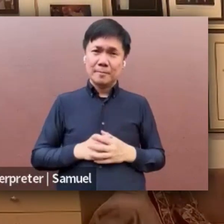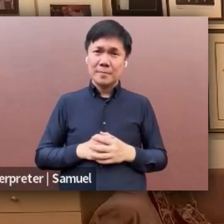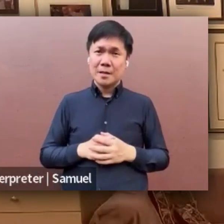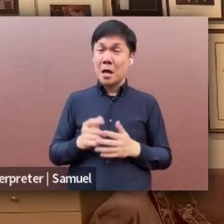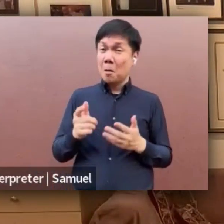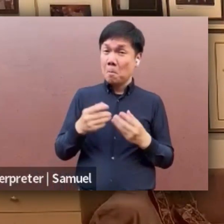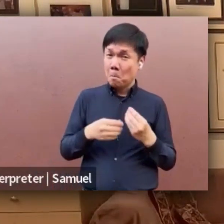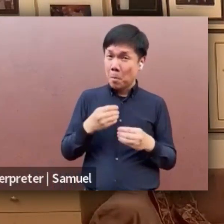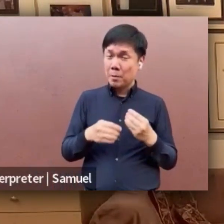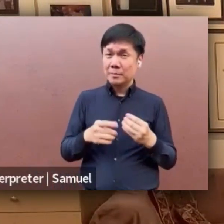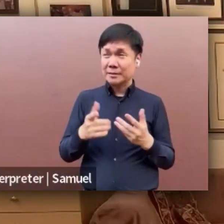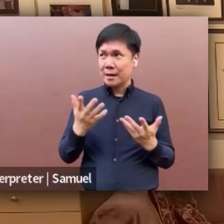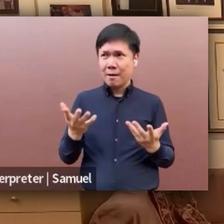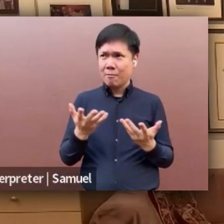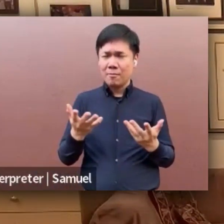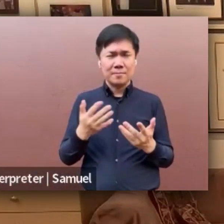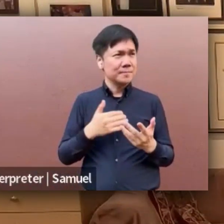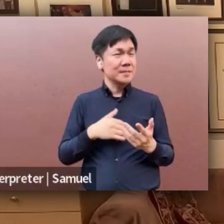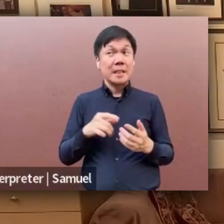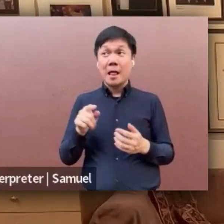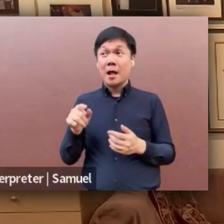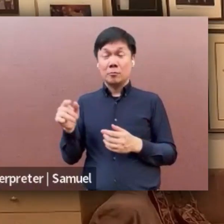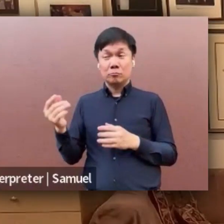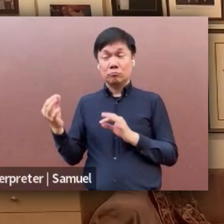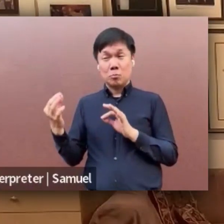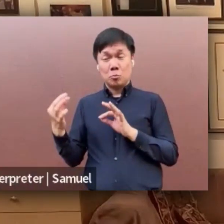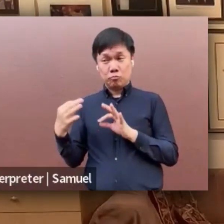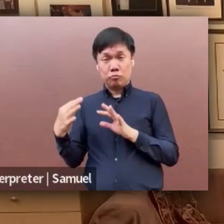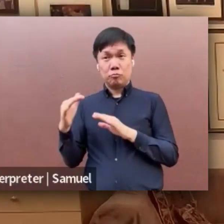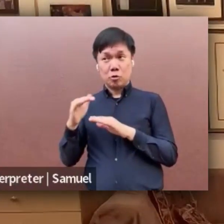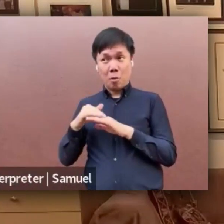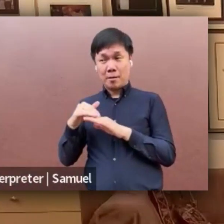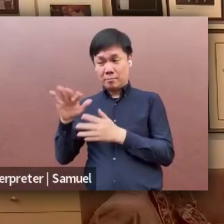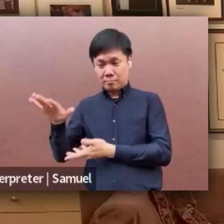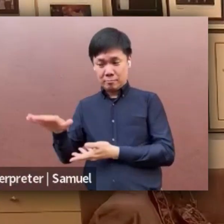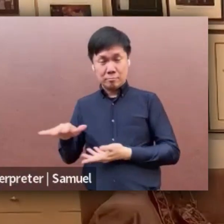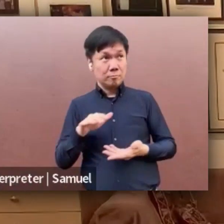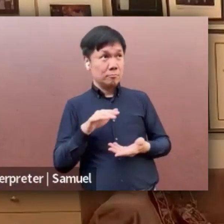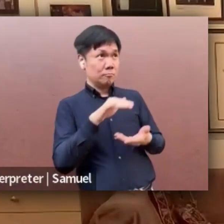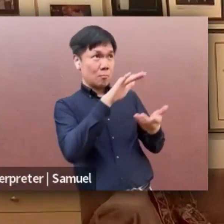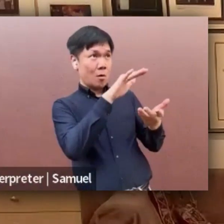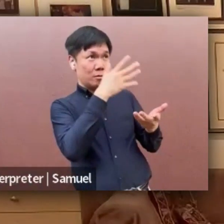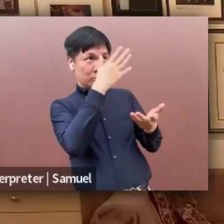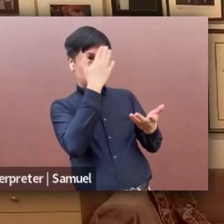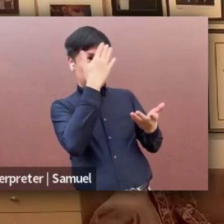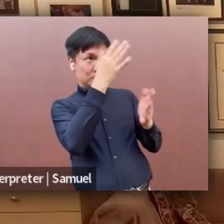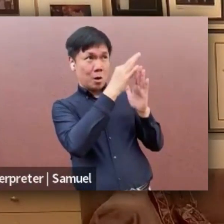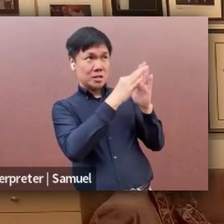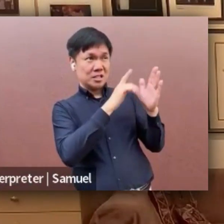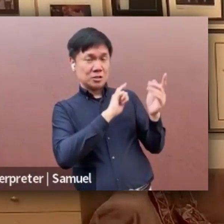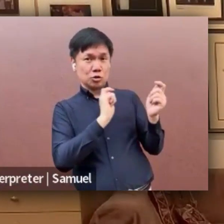The big challenge is getting the comments into the ears and in front of the people who can do